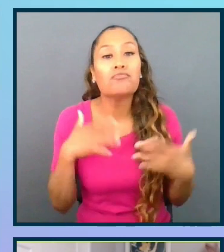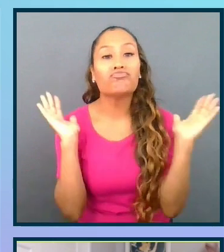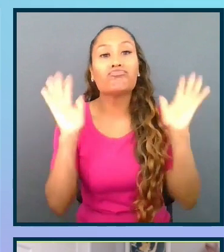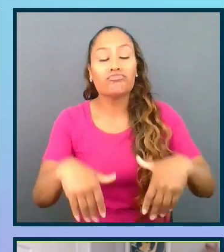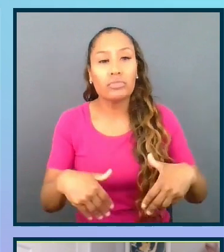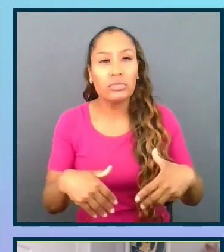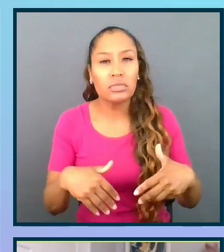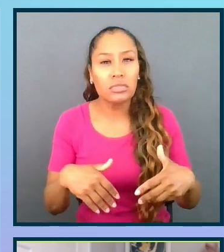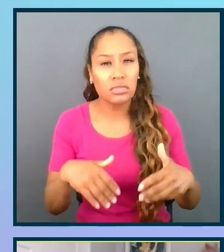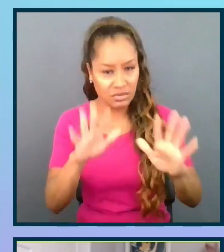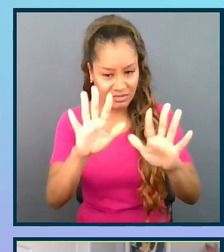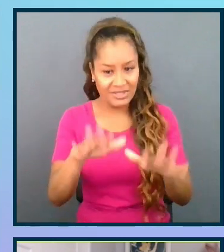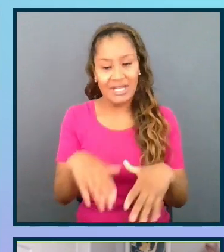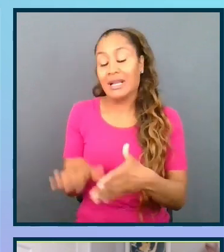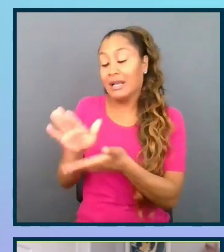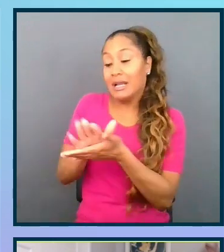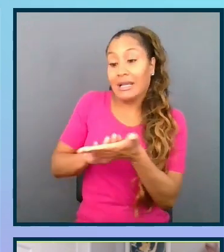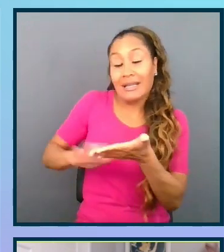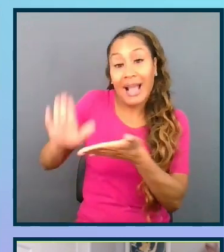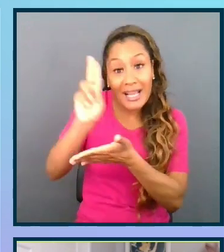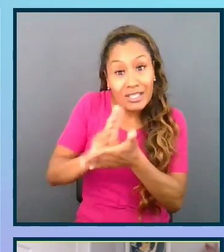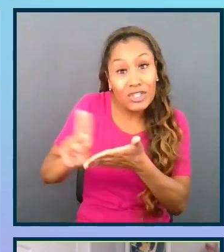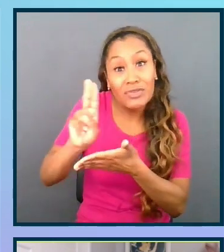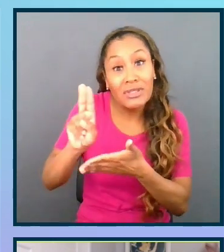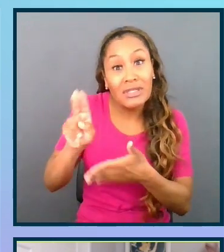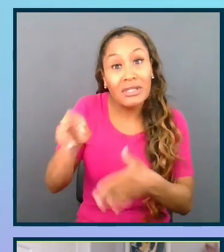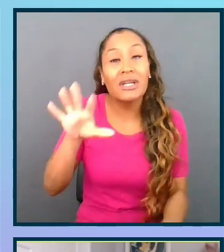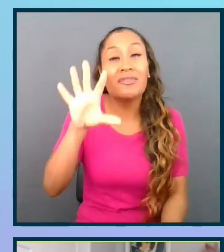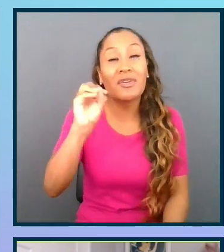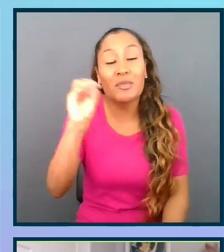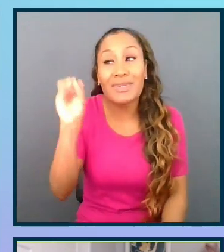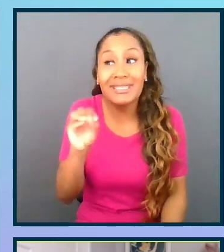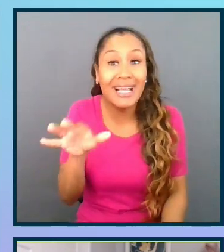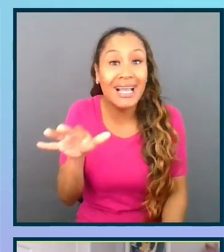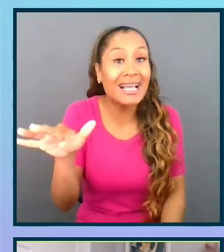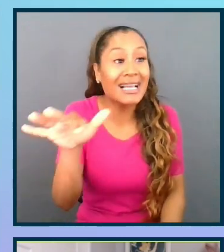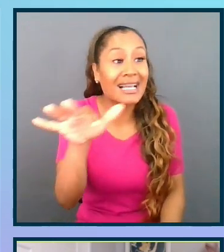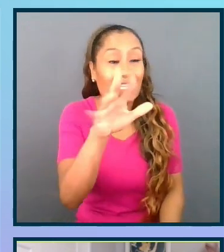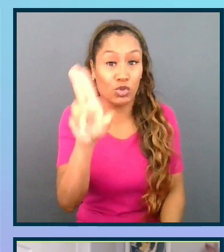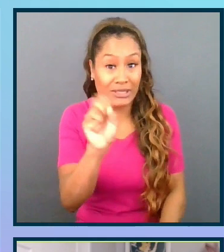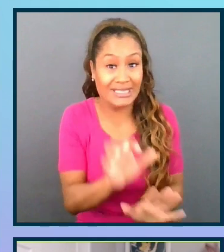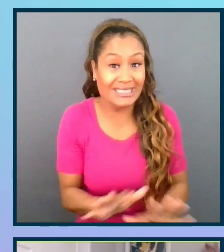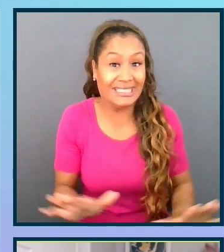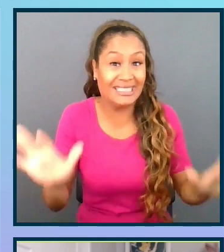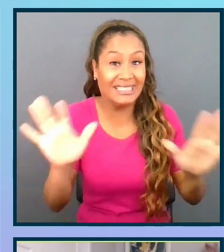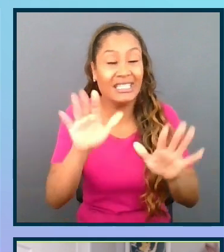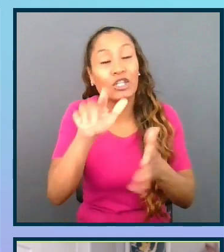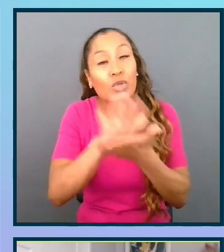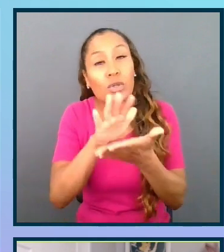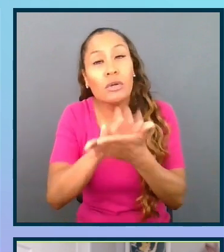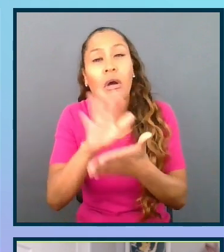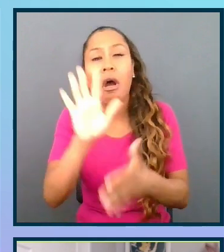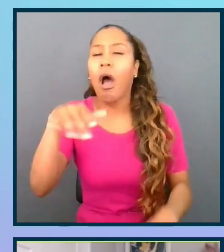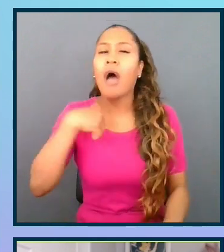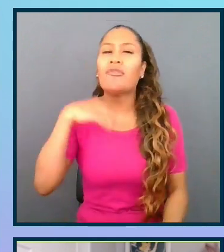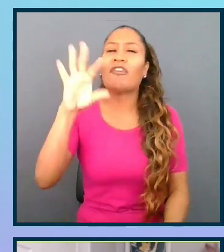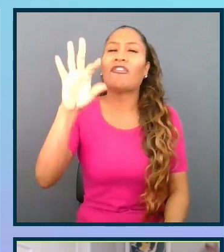In higher education, 50% of institutions across the United States said they had faculty teaching accessibility